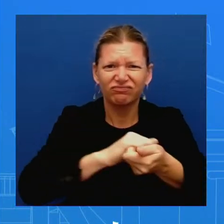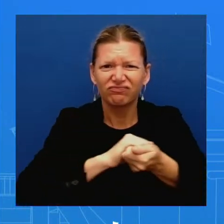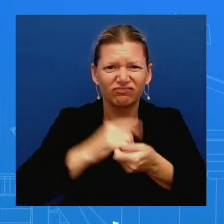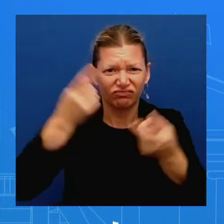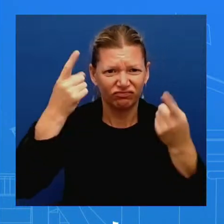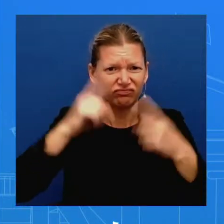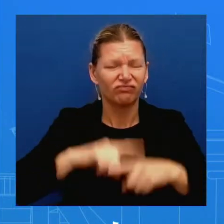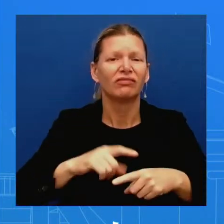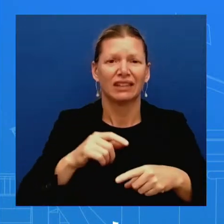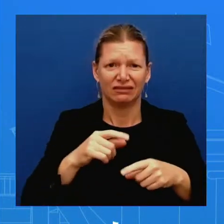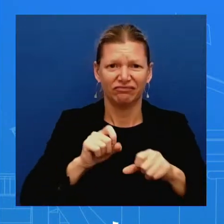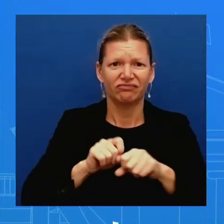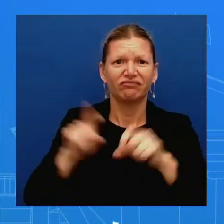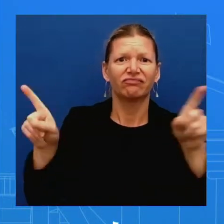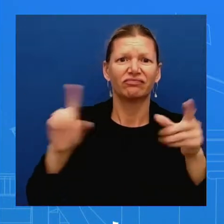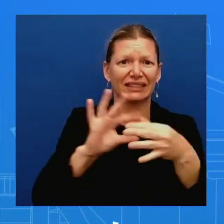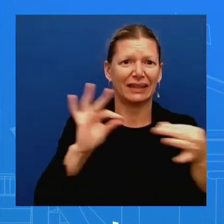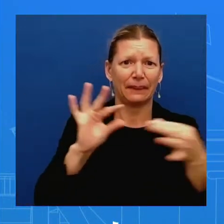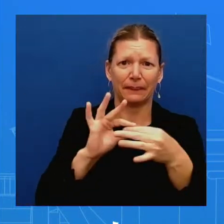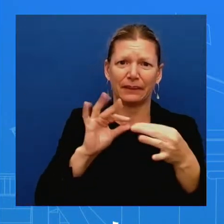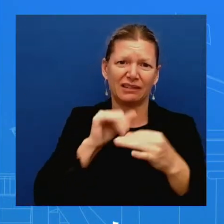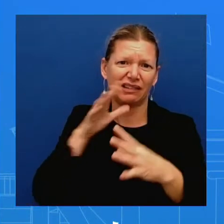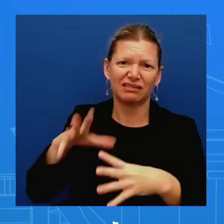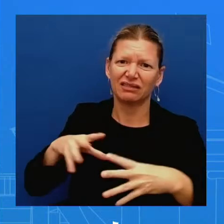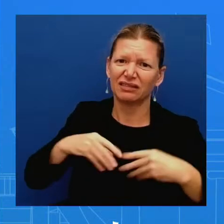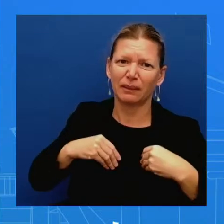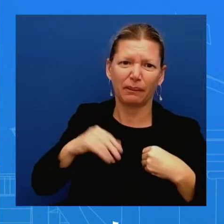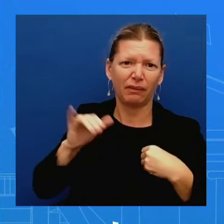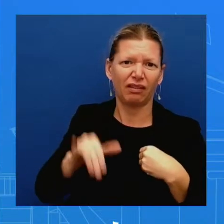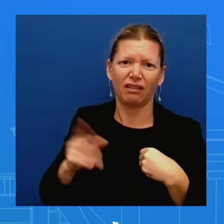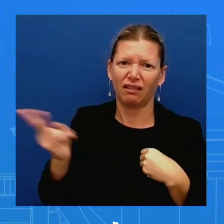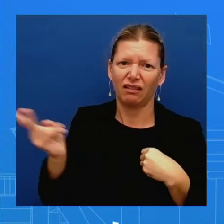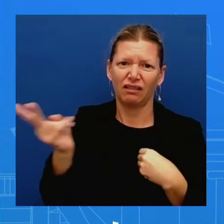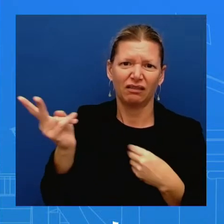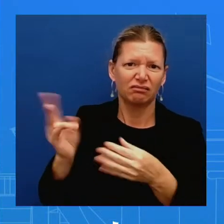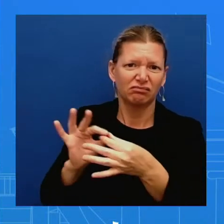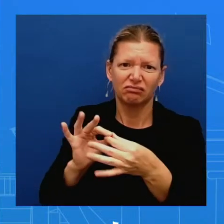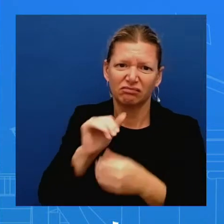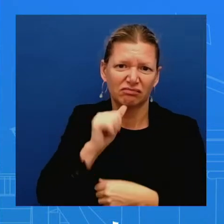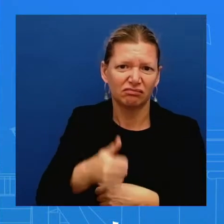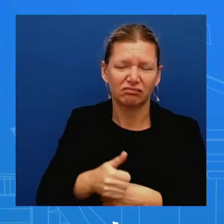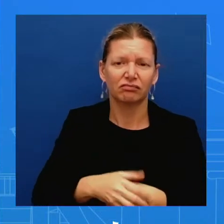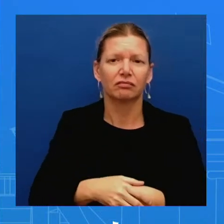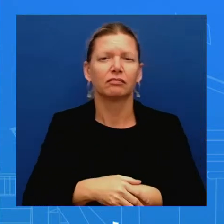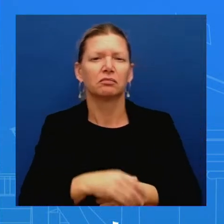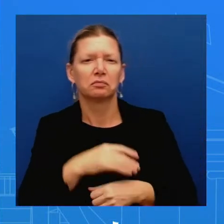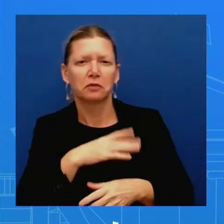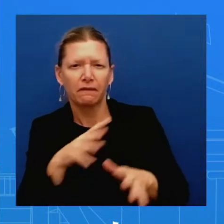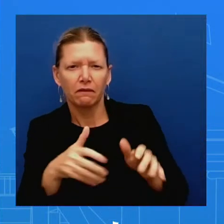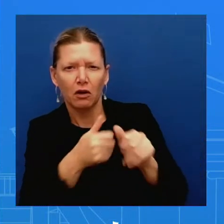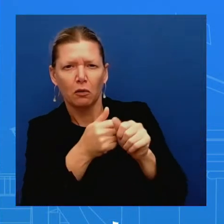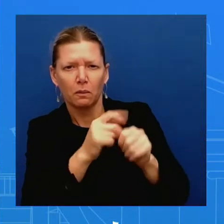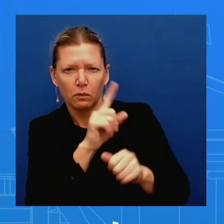The Press: I'd like to follow up on that, actually. Ms. Jean-Pierre: Yeah. The Press: The -- you said the statement is nothing new. It was pretty anti-American. I mean, if it's -- whether it's new or not,